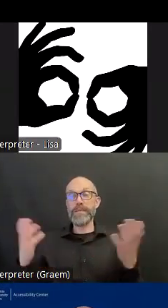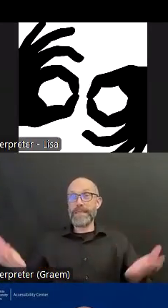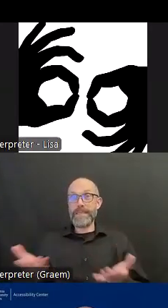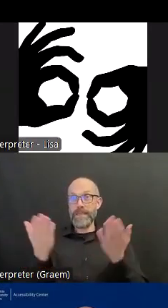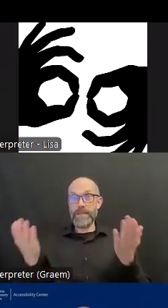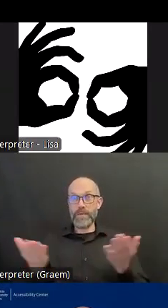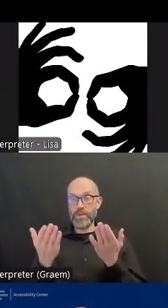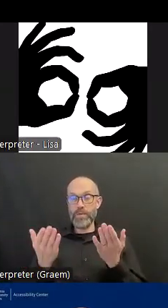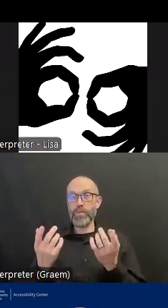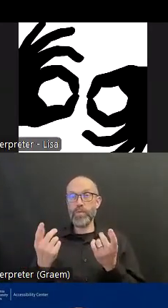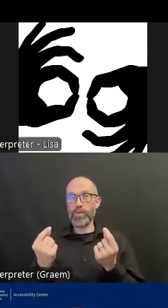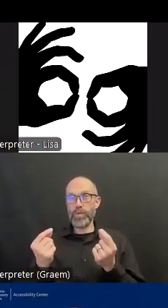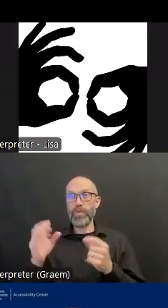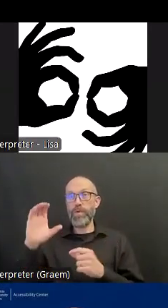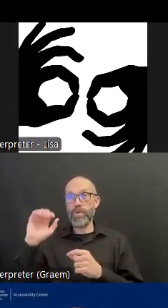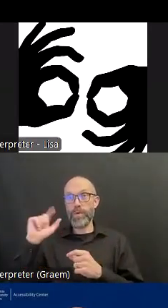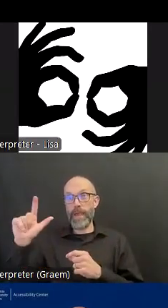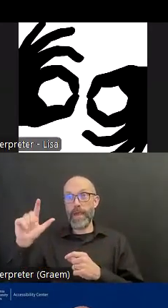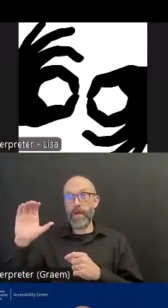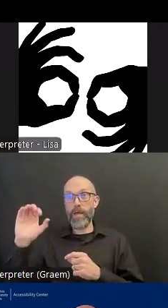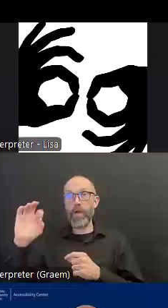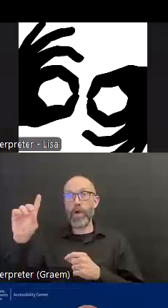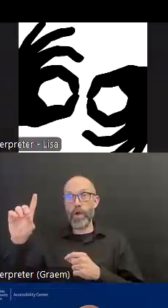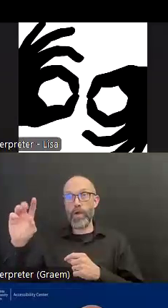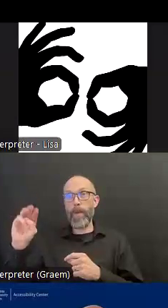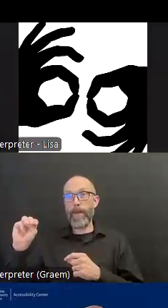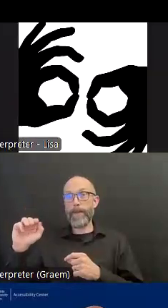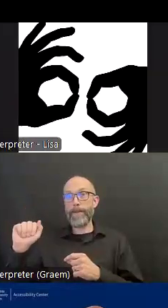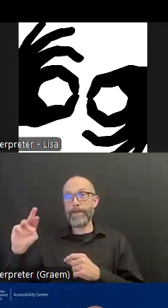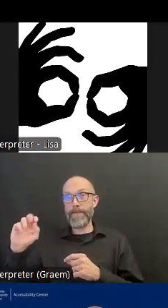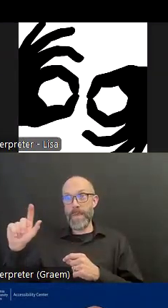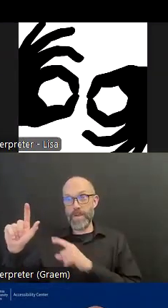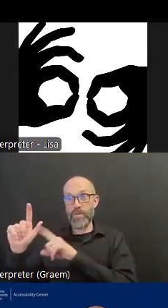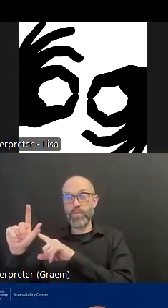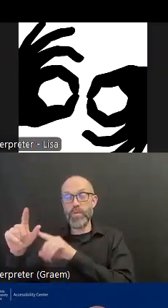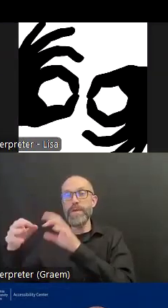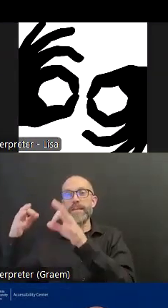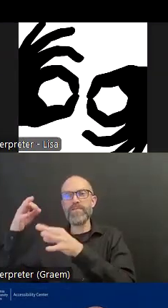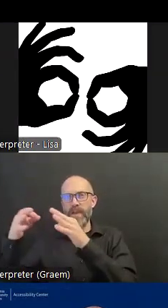sure that your CAL-Card manual, or what have you, describes a requirement to get a pre-approval before that